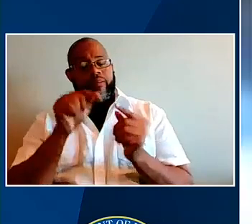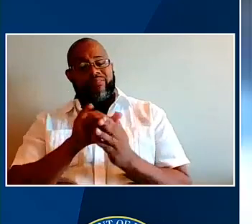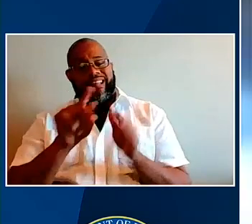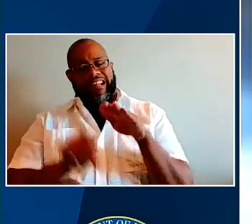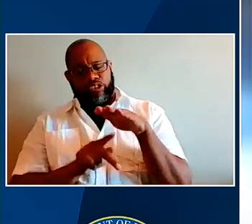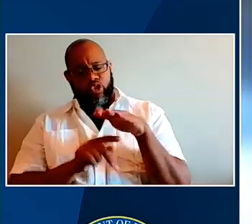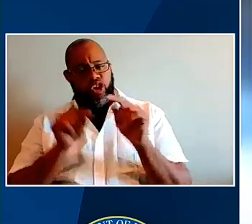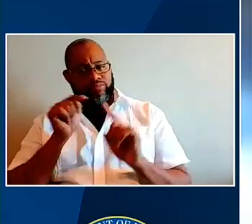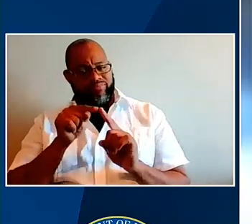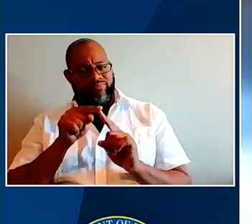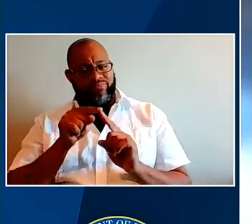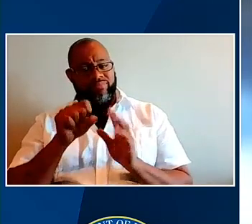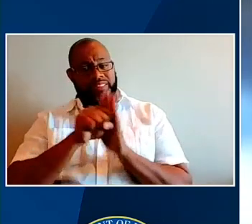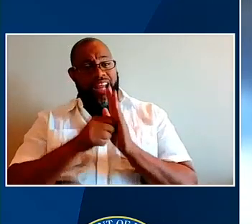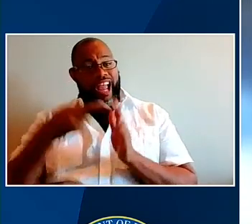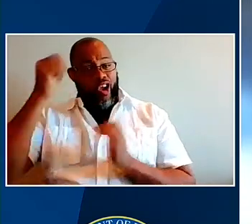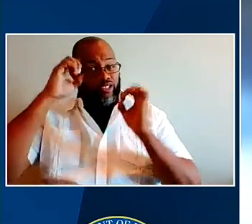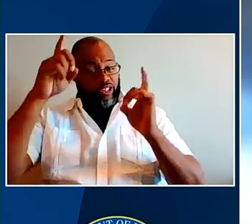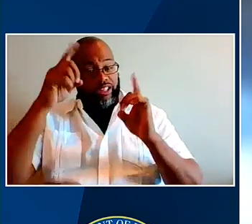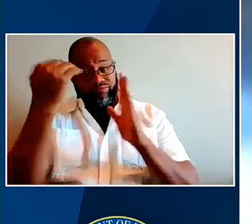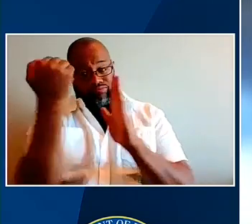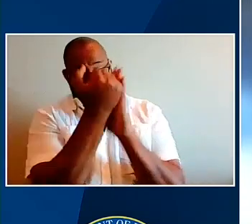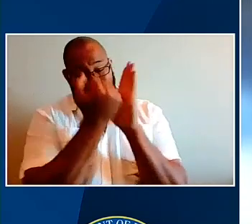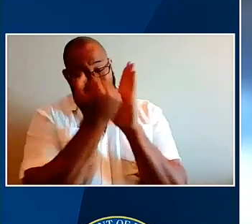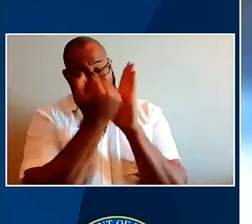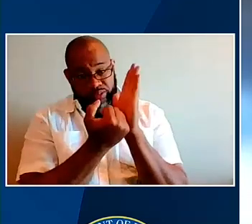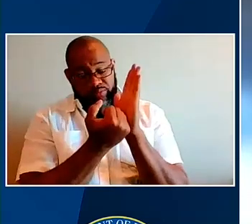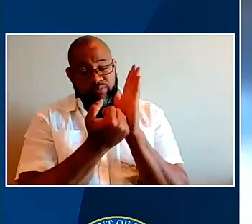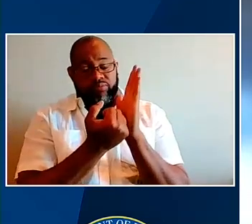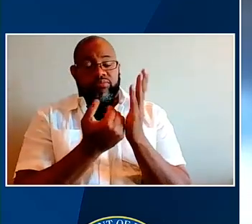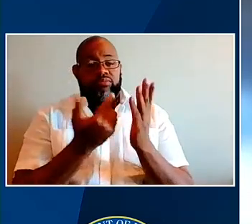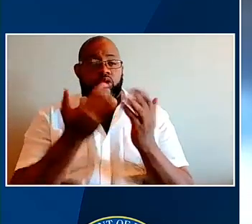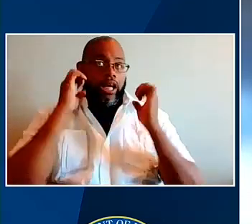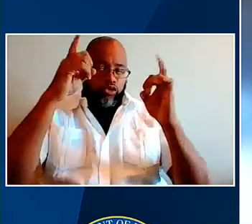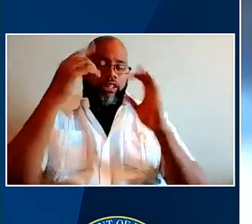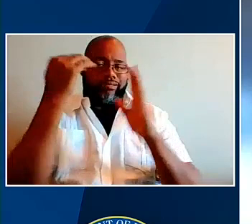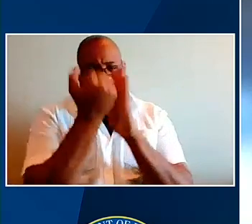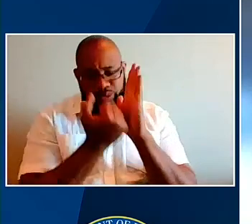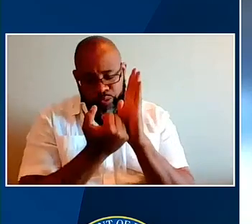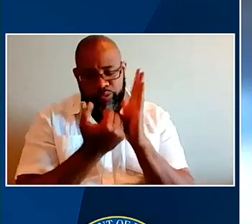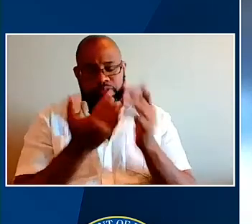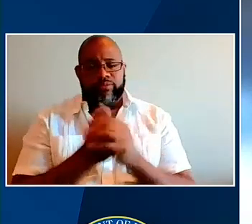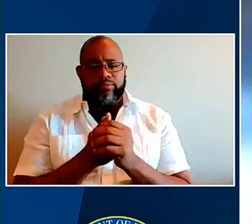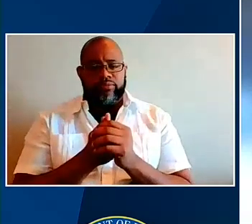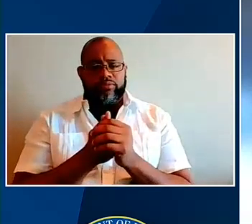State higher Ed statutes, or state education statutes, very specifically